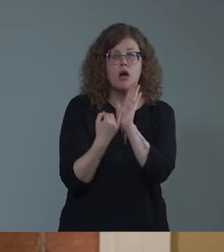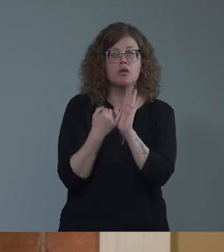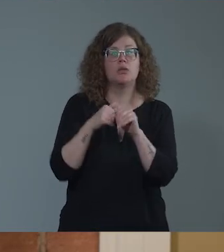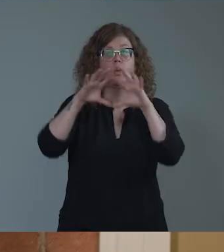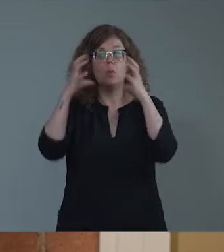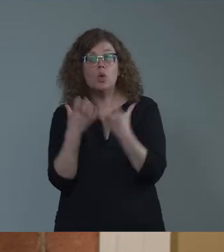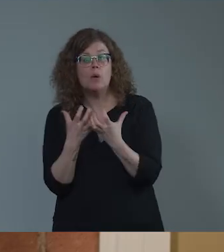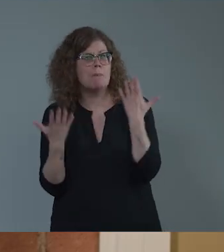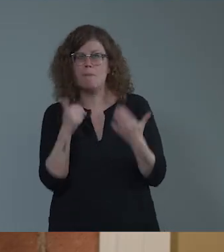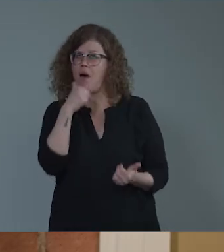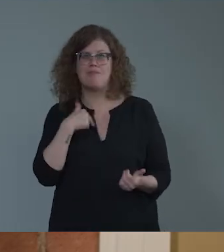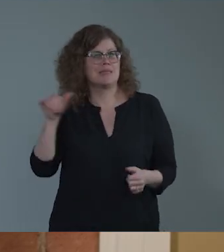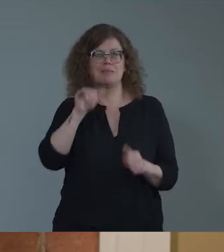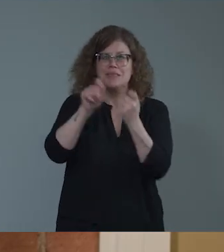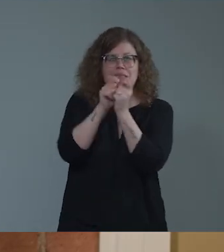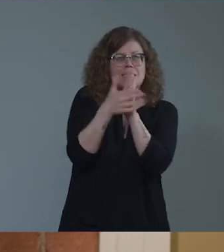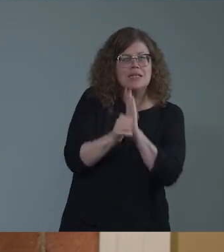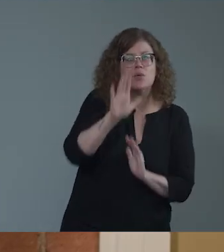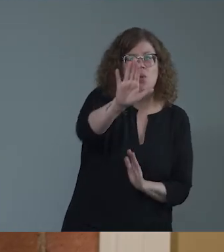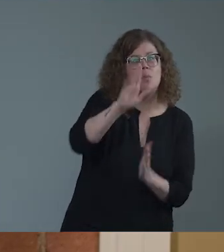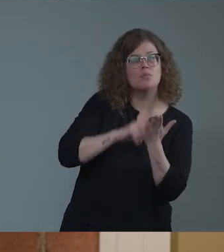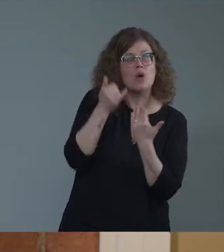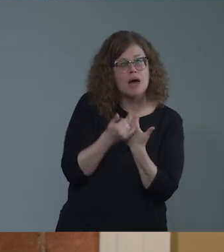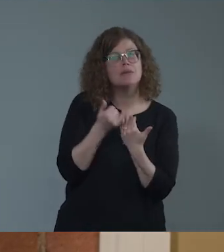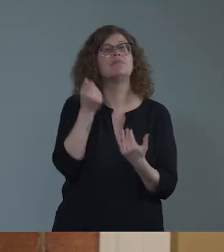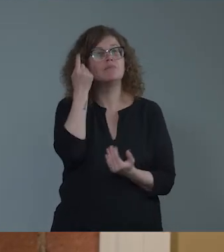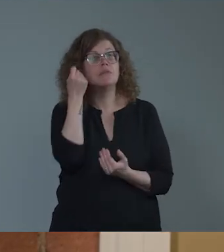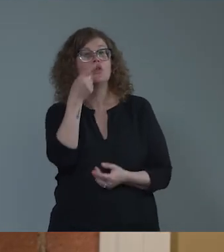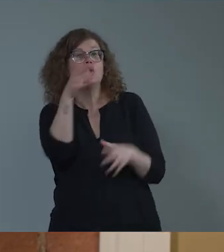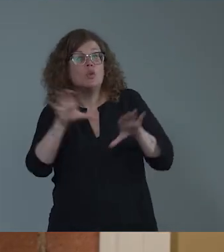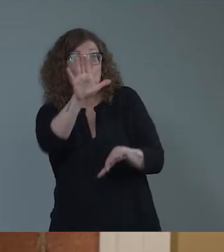who might not have the exact skills you need for the project you're doing,